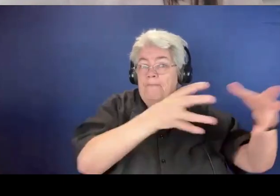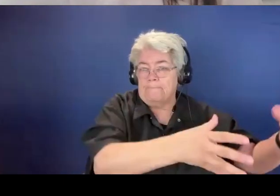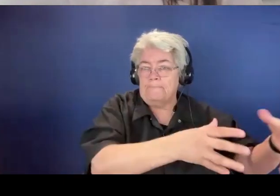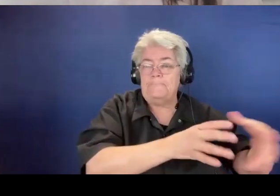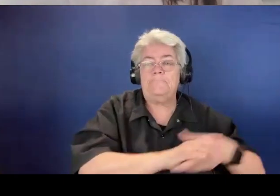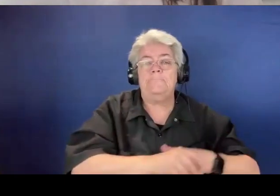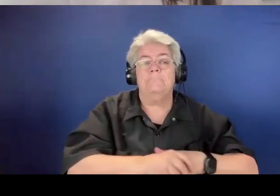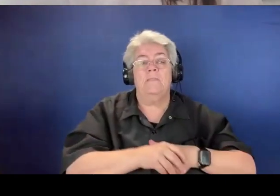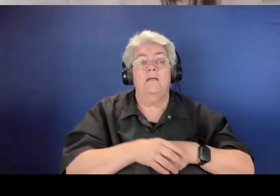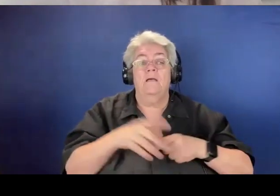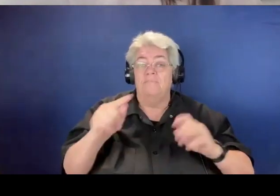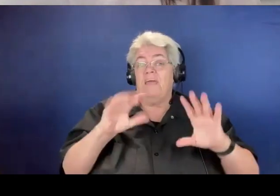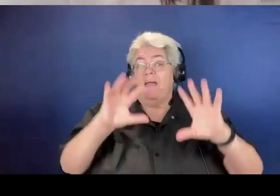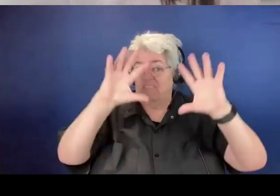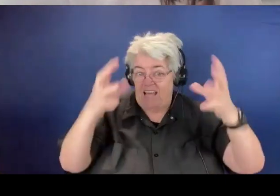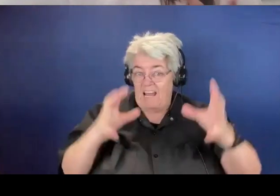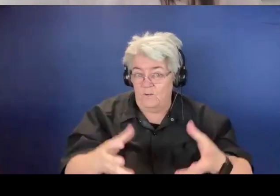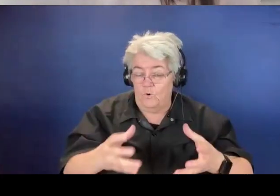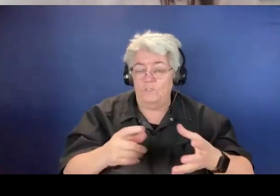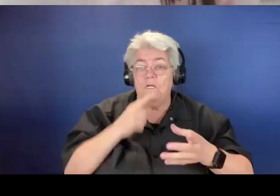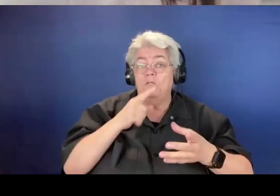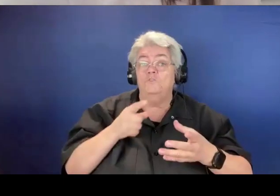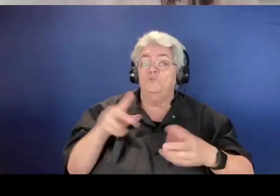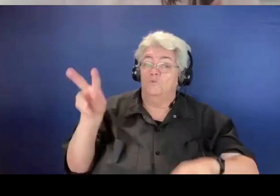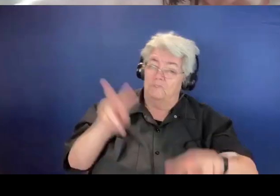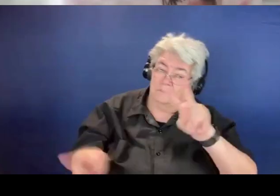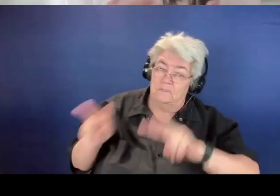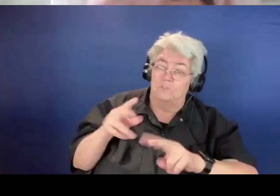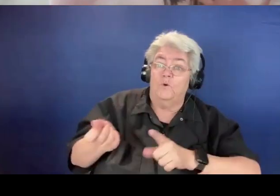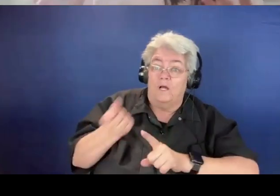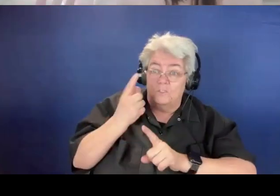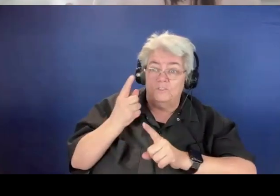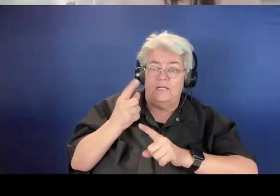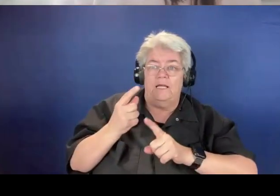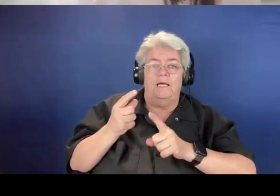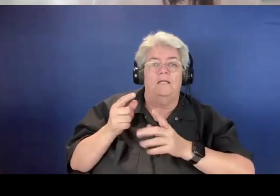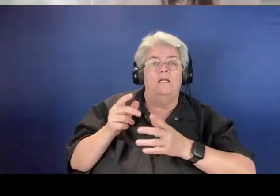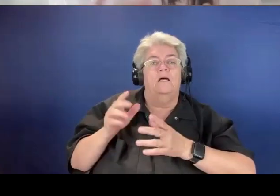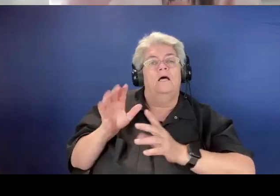They are categories that assist in understanding the inner workings of any given culture.